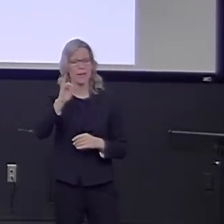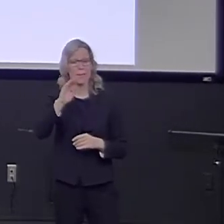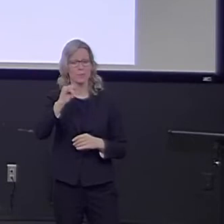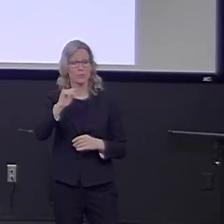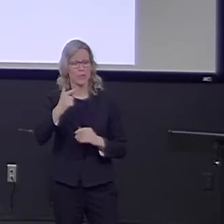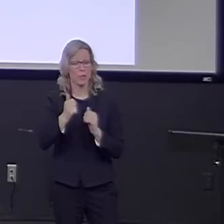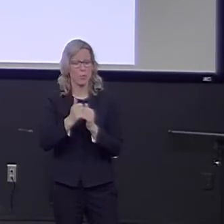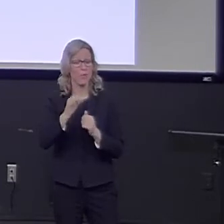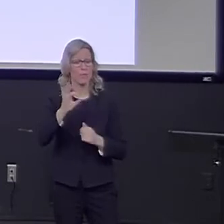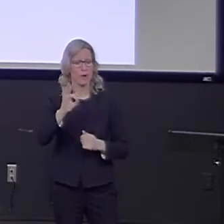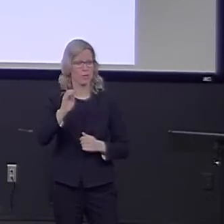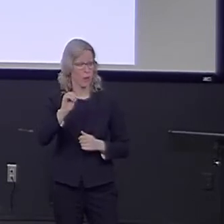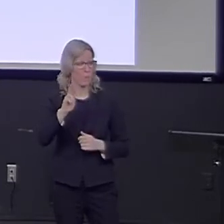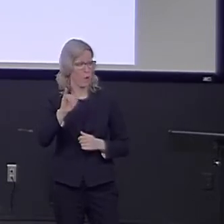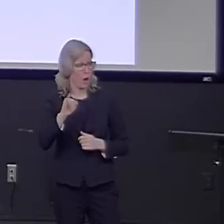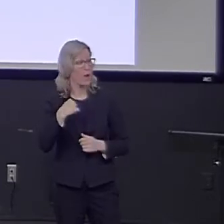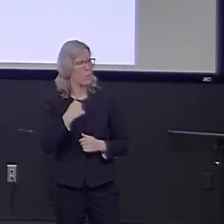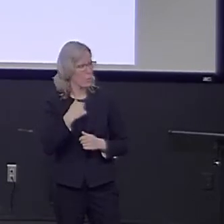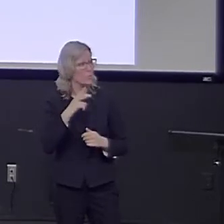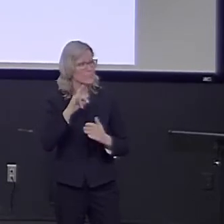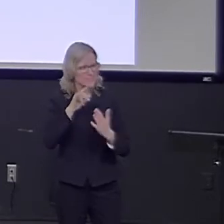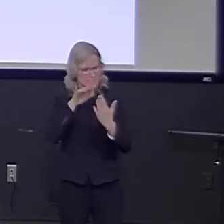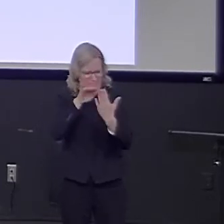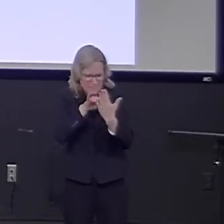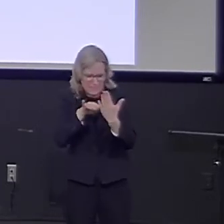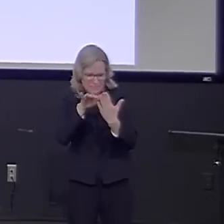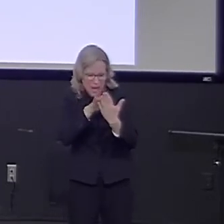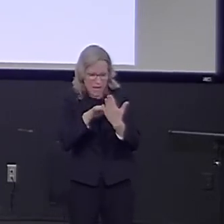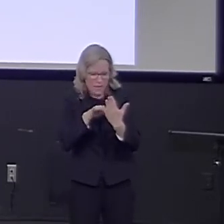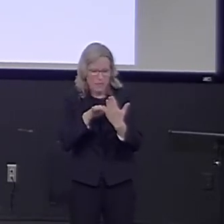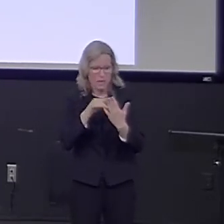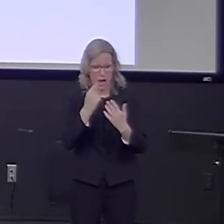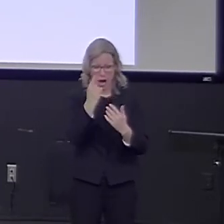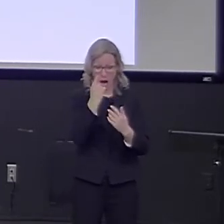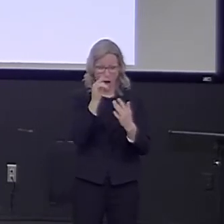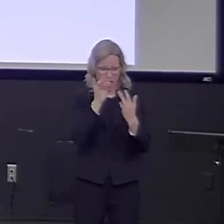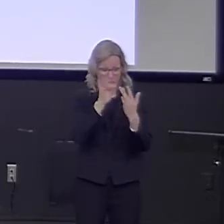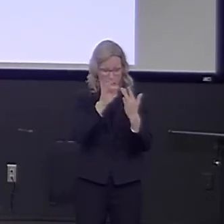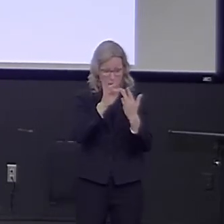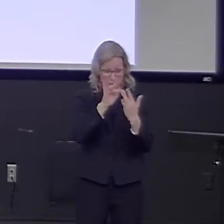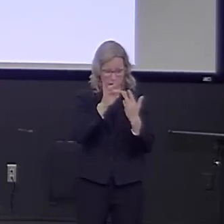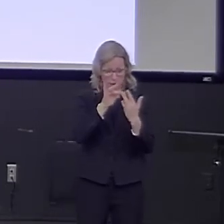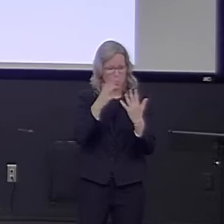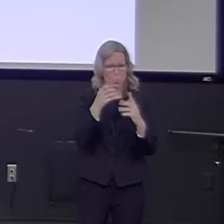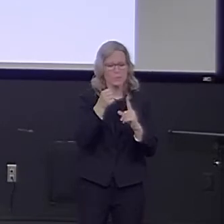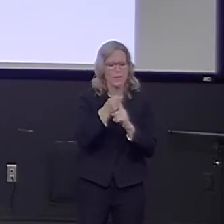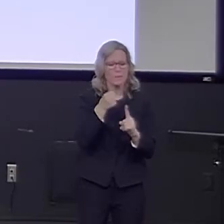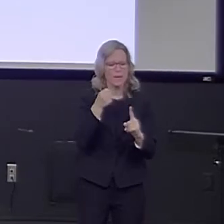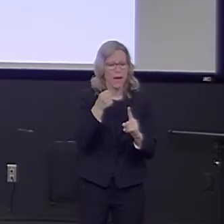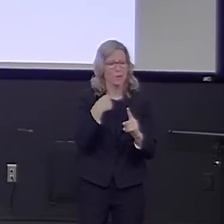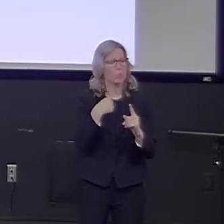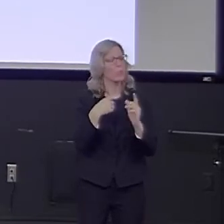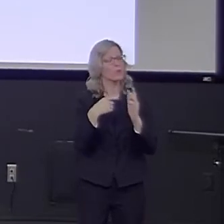we study the effect of eye contact by putting people in the scanner and showing them pictures,